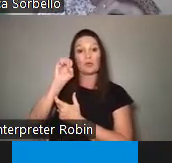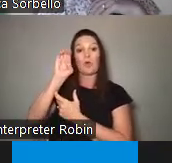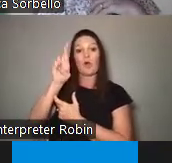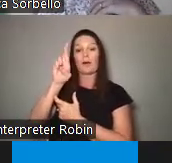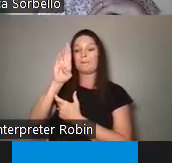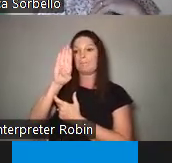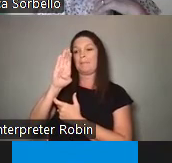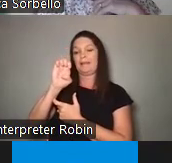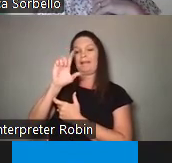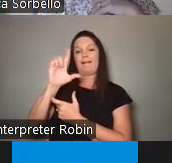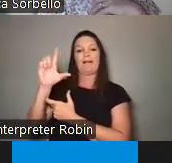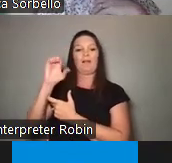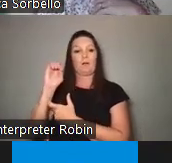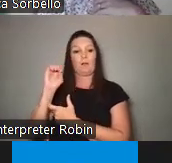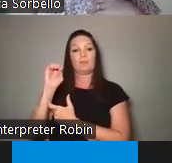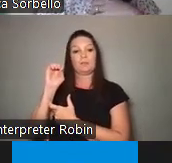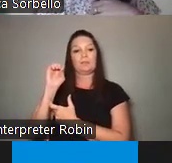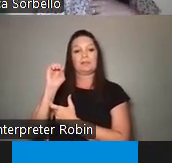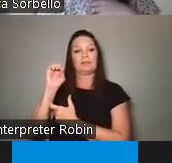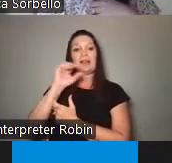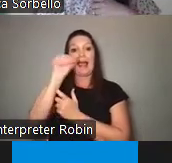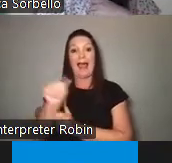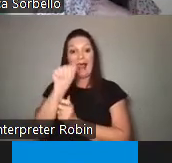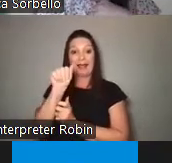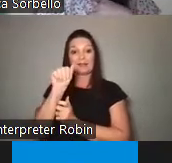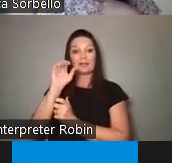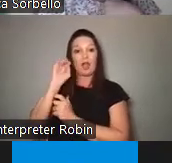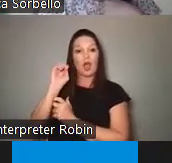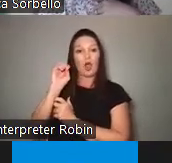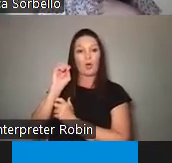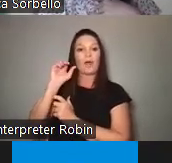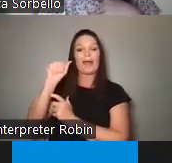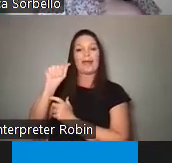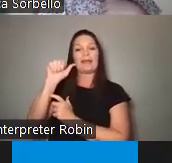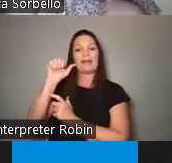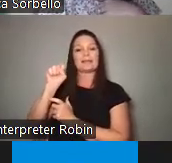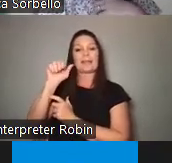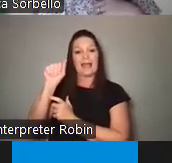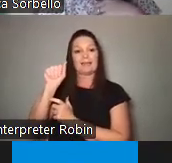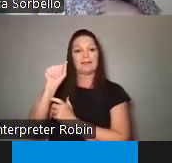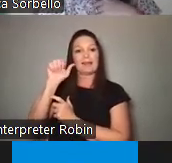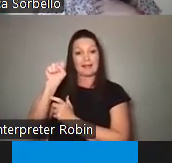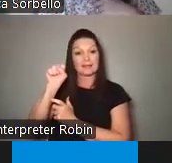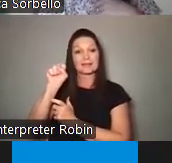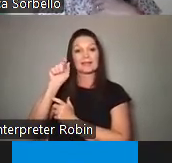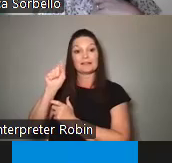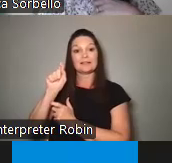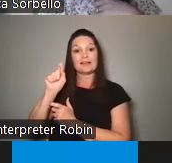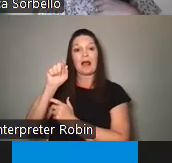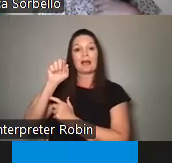orbello at oasas.ny.gov. »JESSICA SORBELLO: Thanks Susanne and thank you so much everybody I really appreciate it.